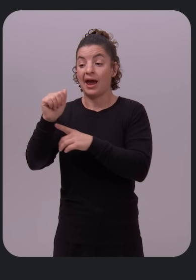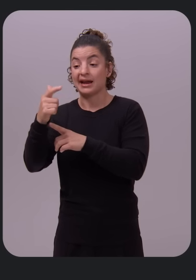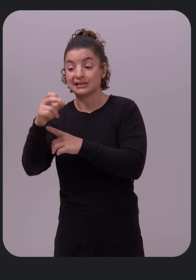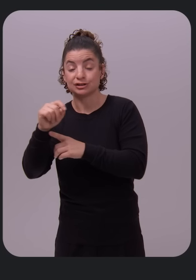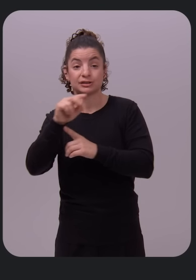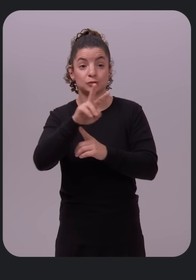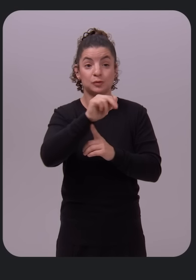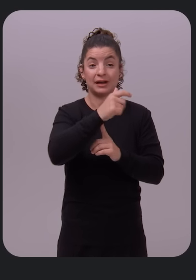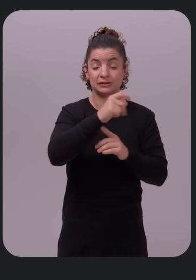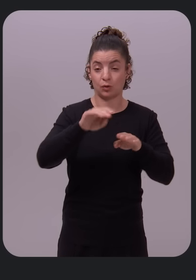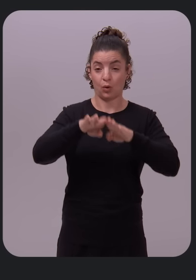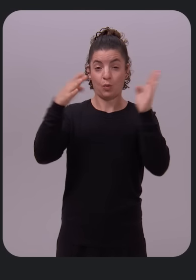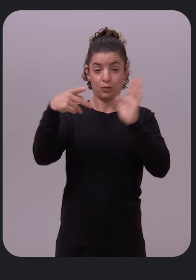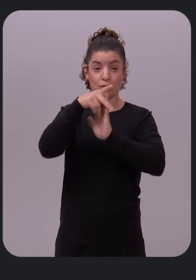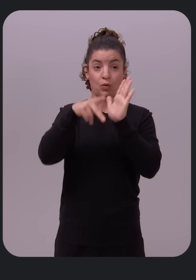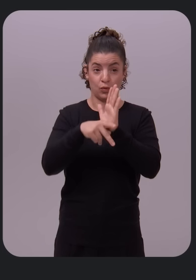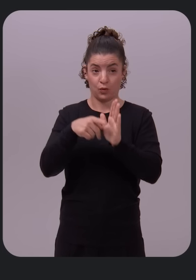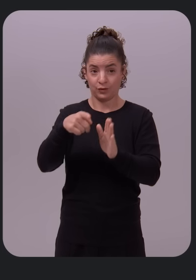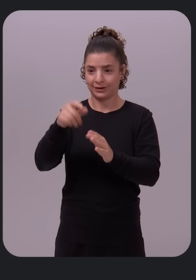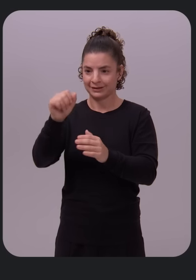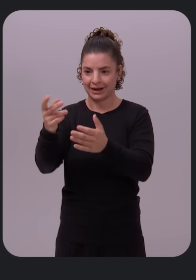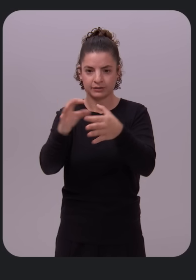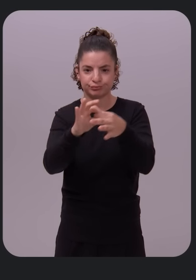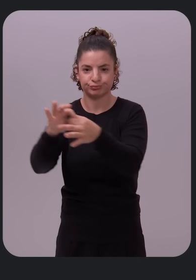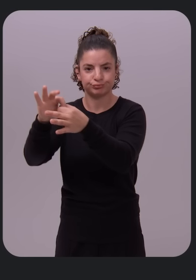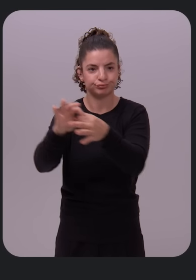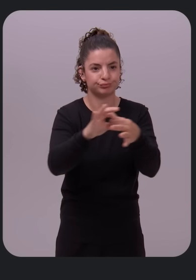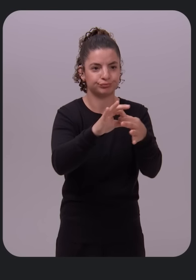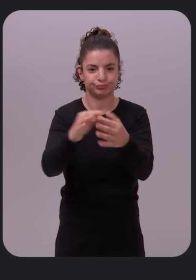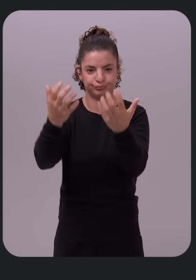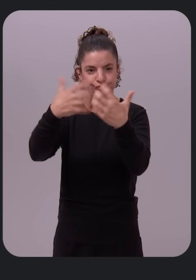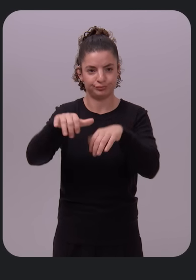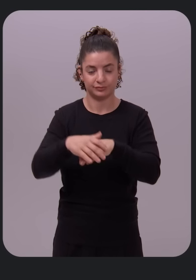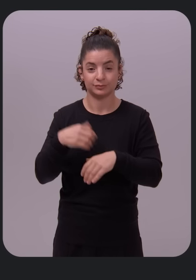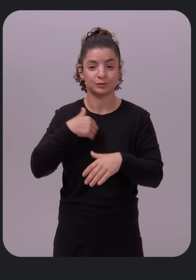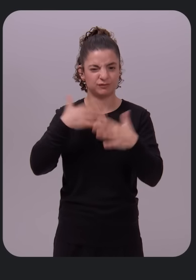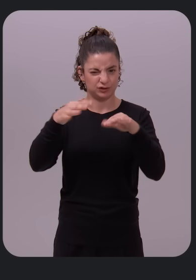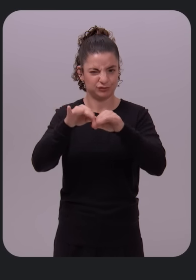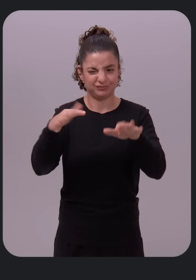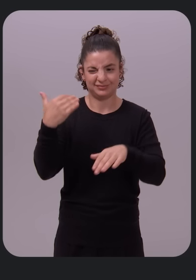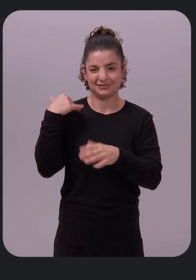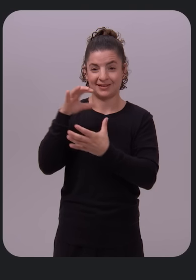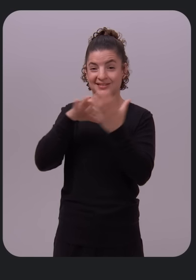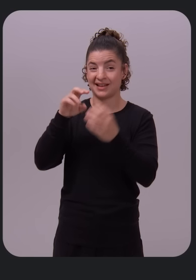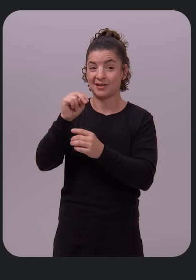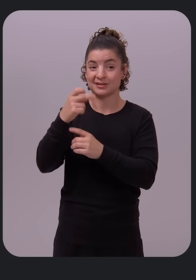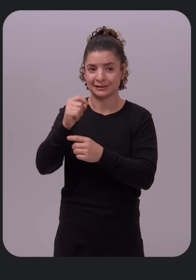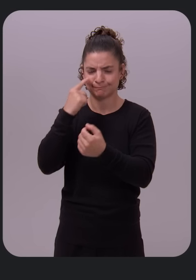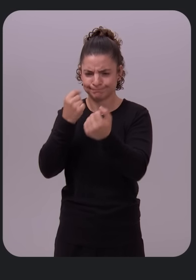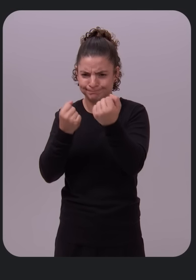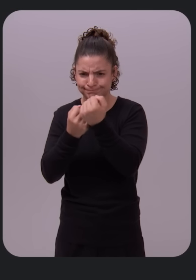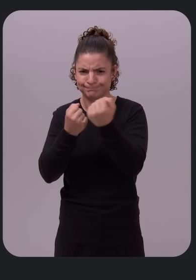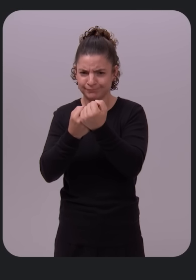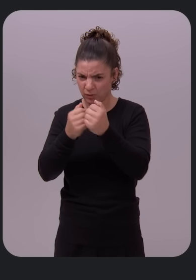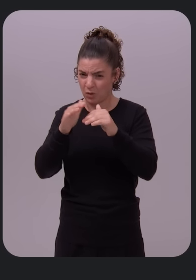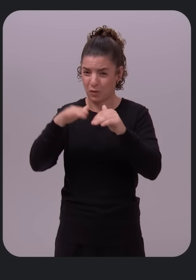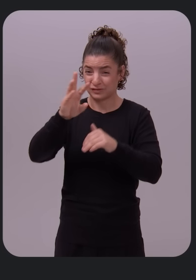so that agents can talk to each other. We launched this at Cloud Next, with the support of over 60 technology partners, and hope